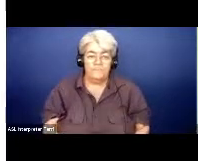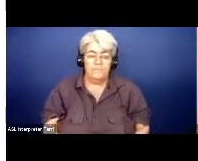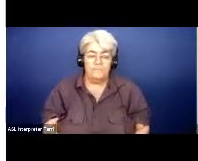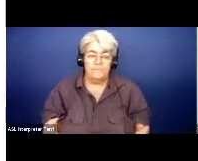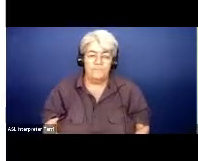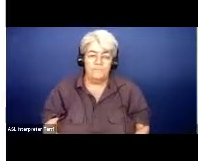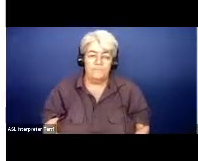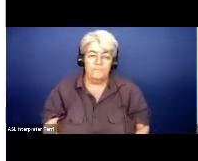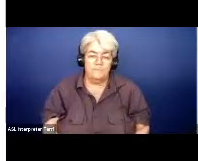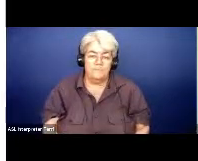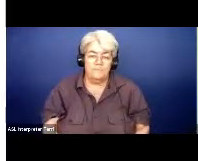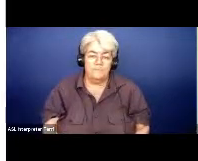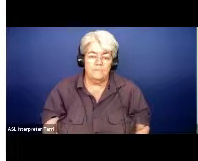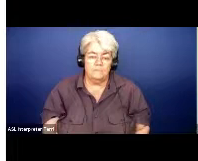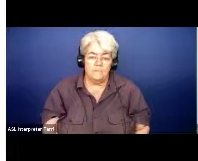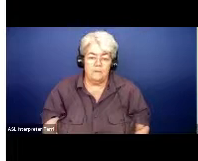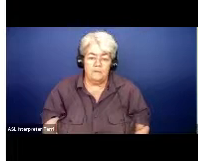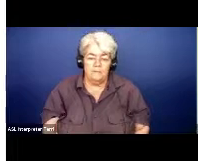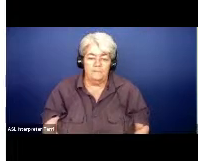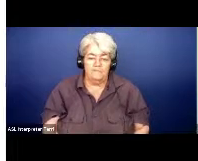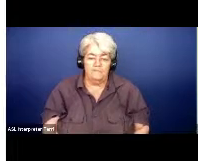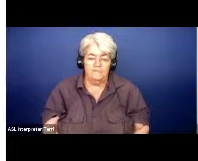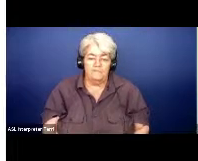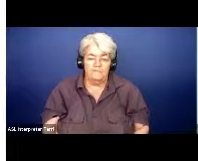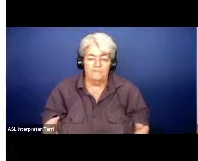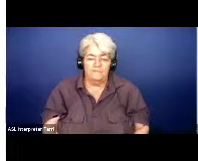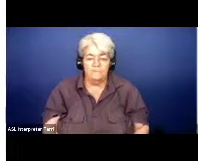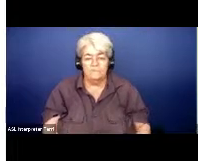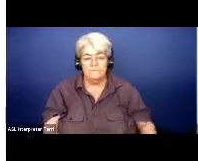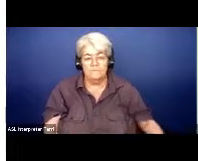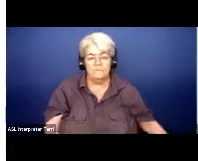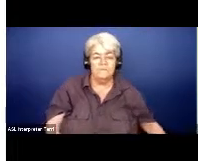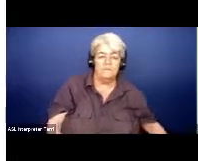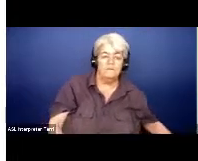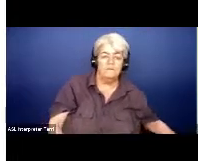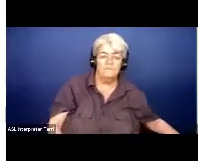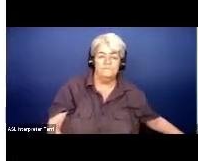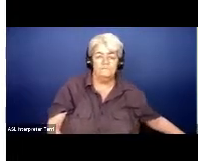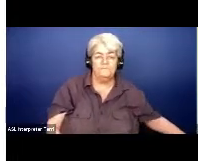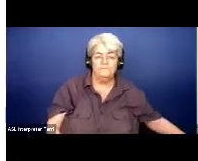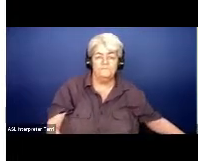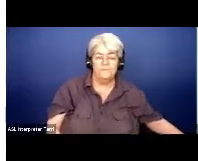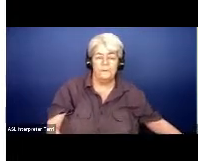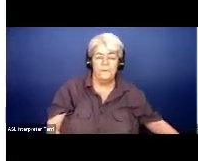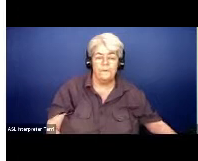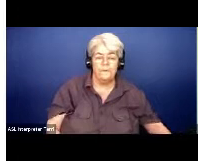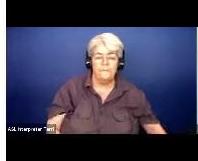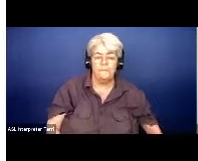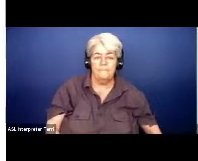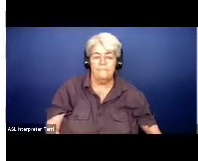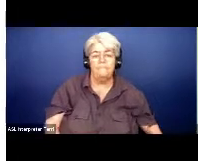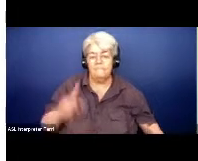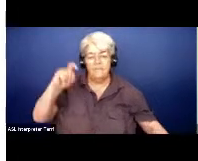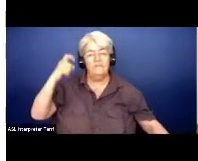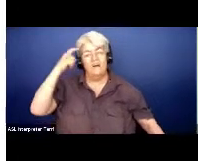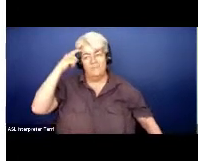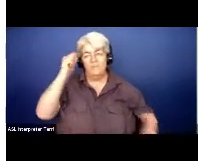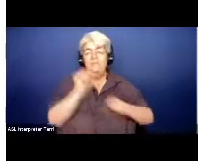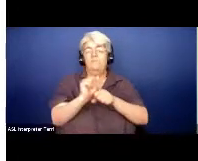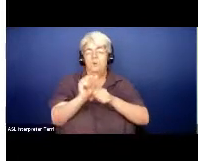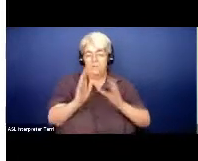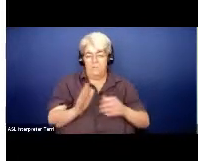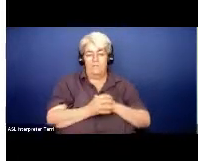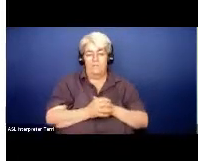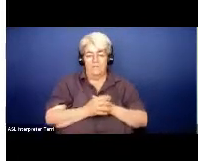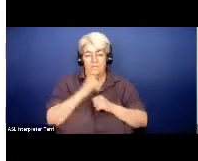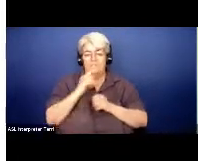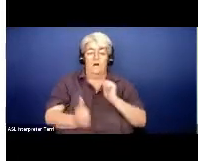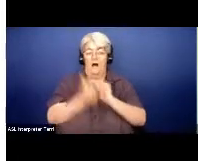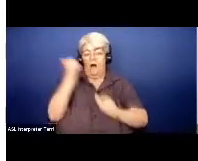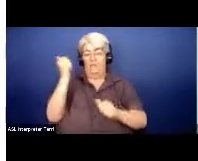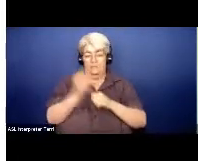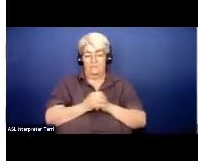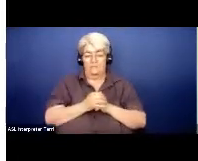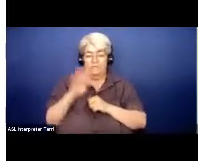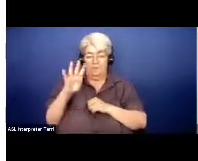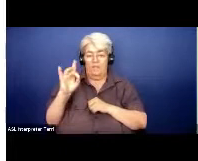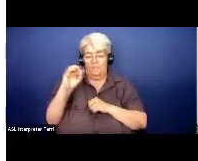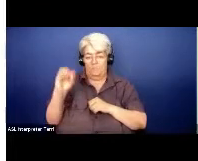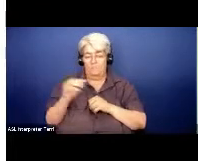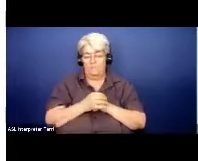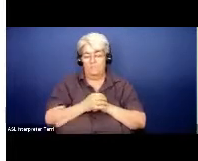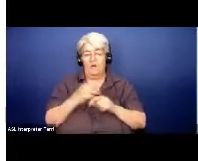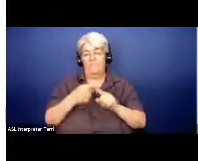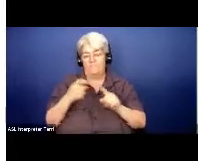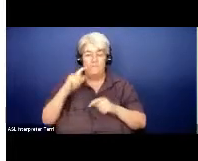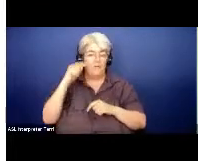All right. We have government employee at the highest percentage. 48%. Then we have